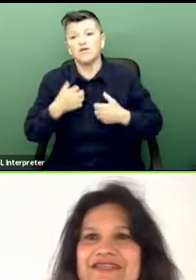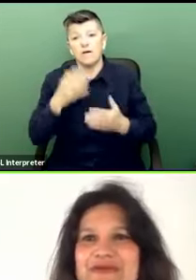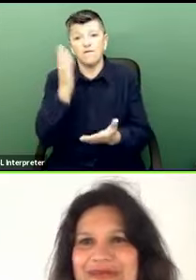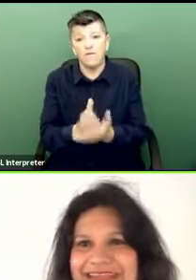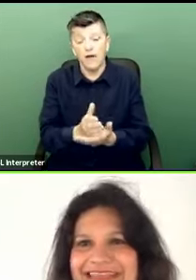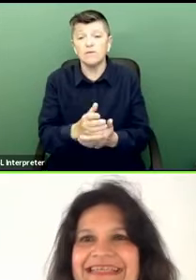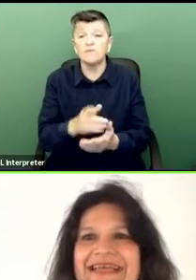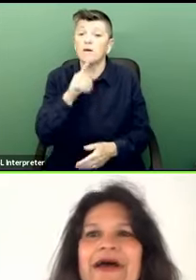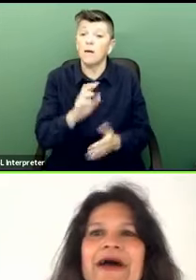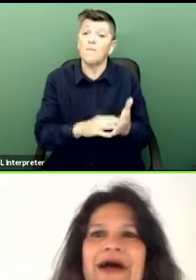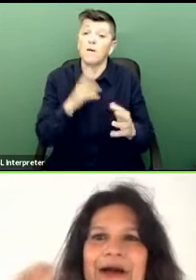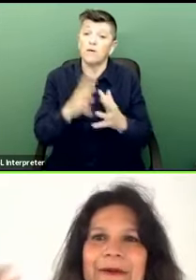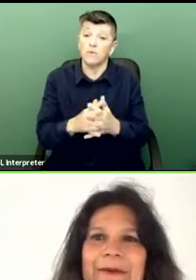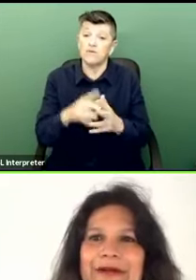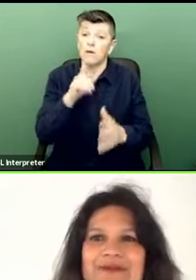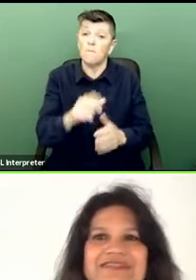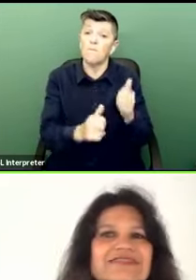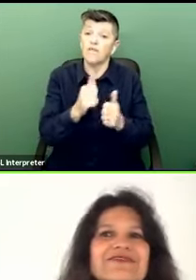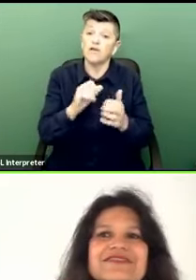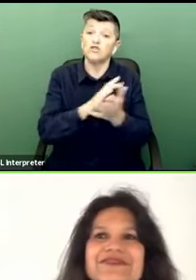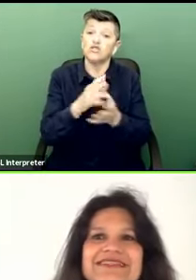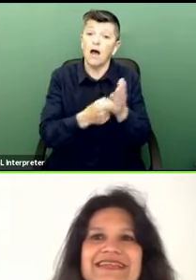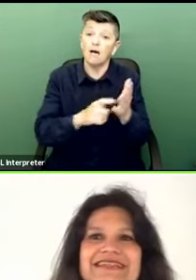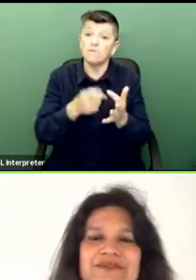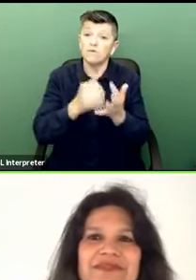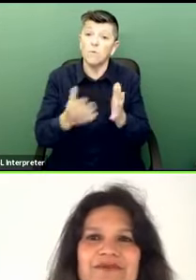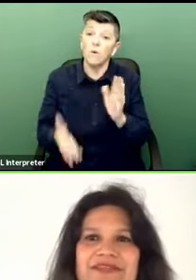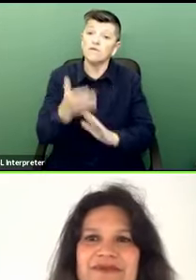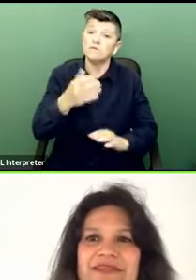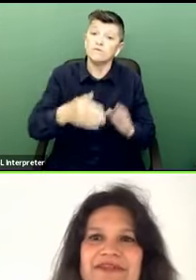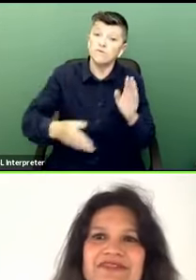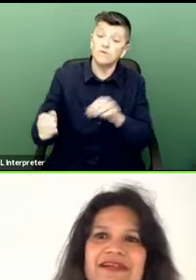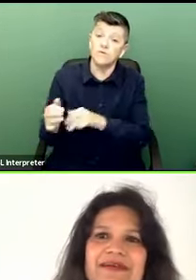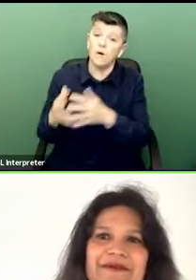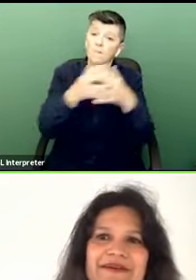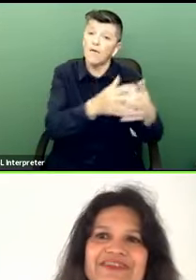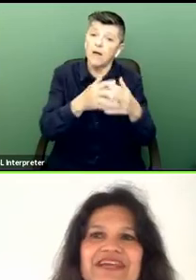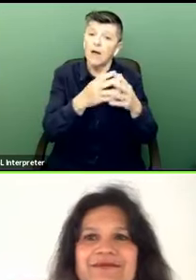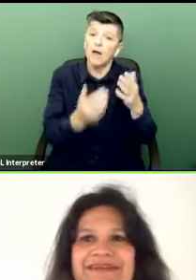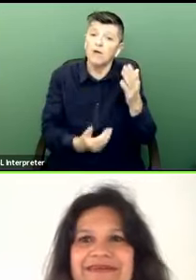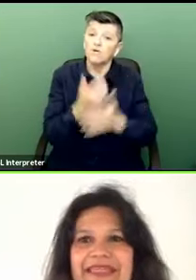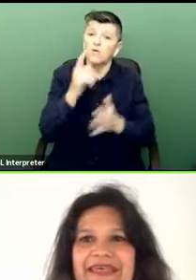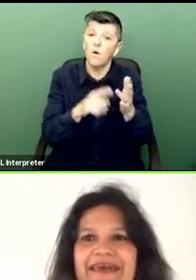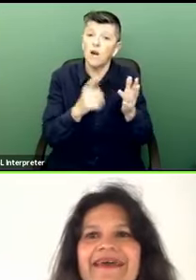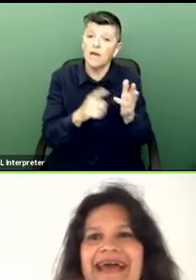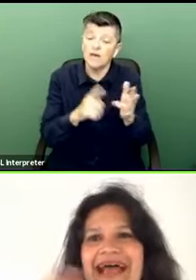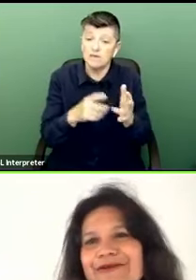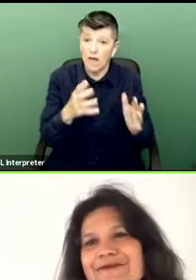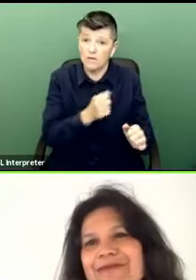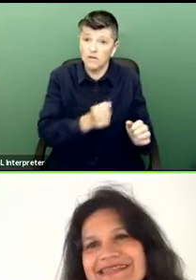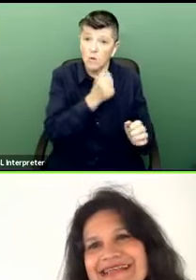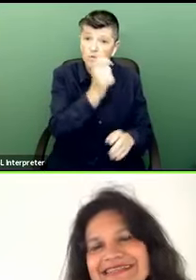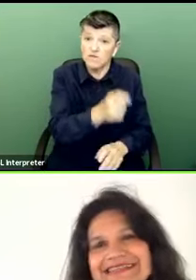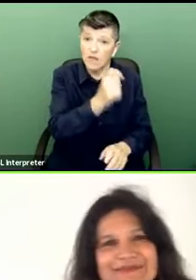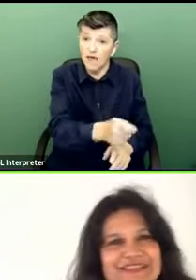you would like to end it and I would also like to invite bee if she would like to add anything at the end so